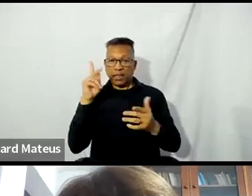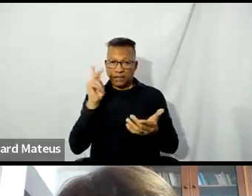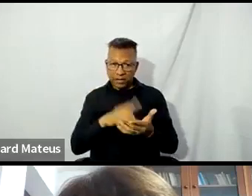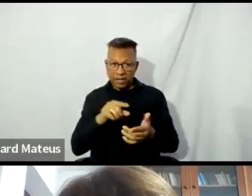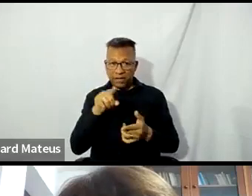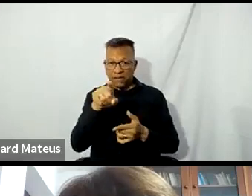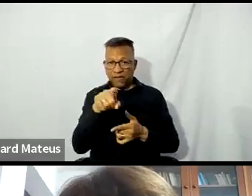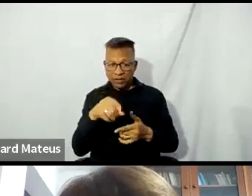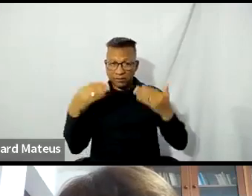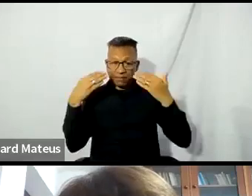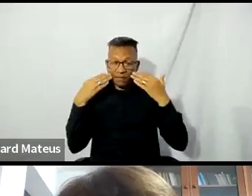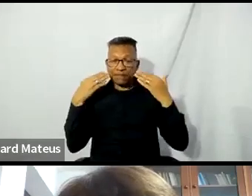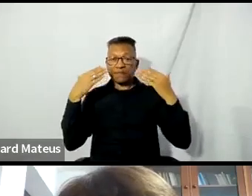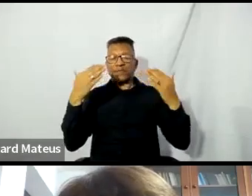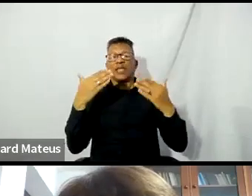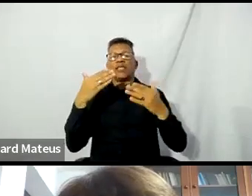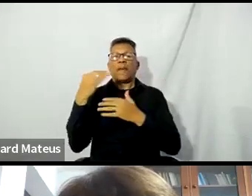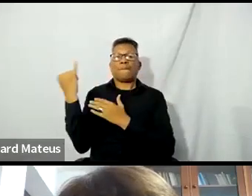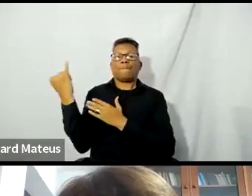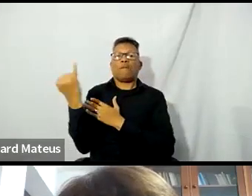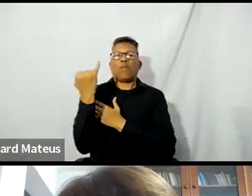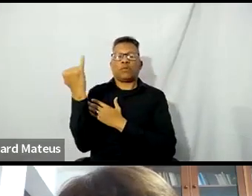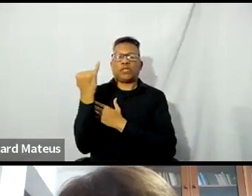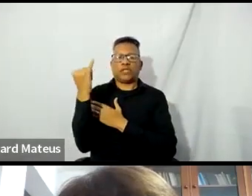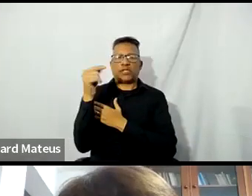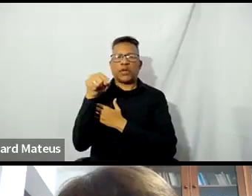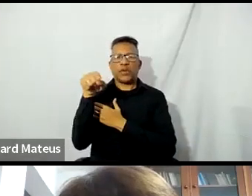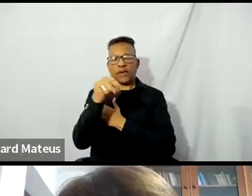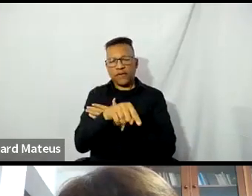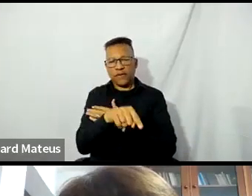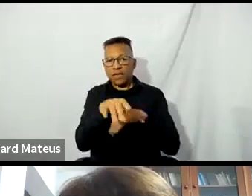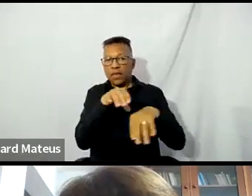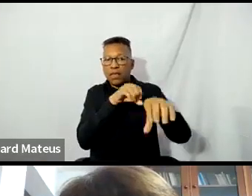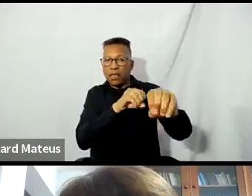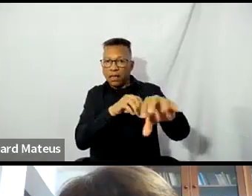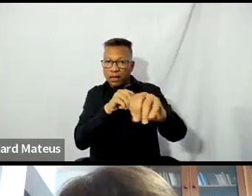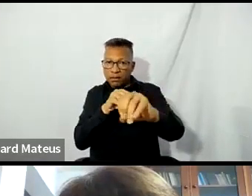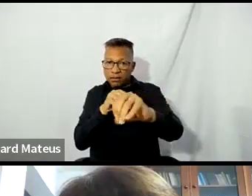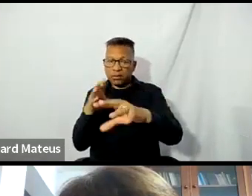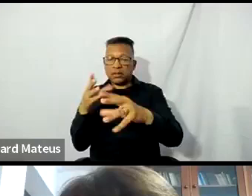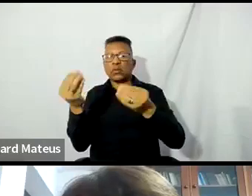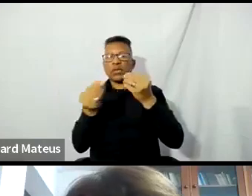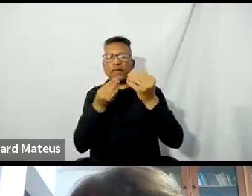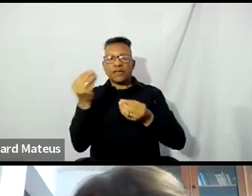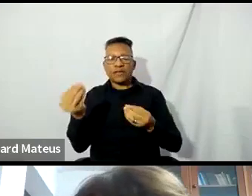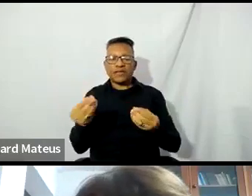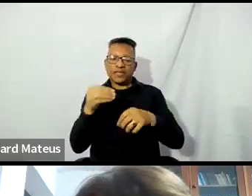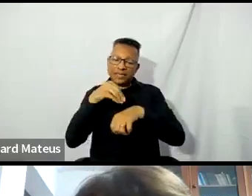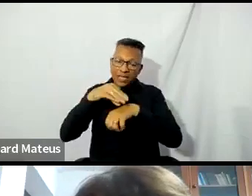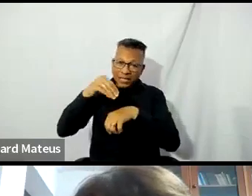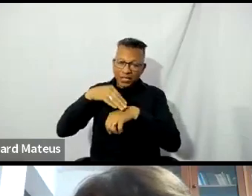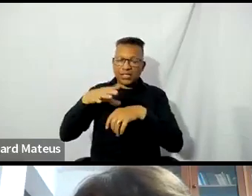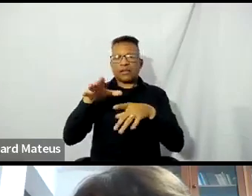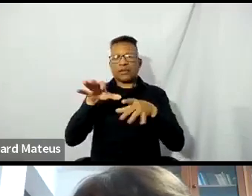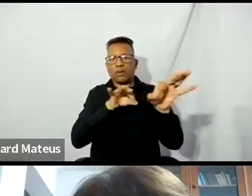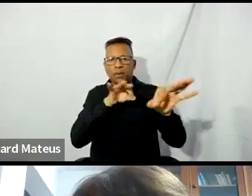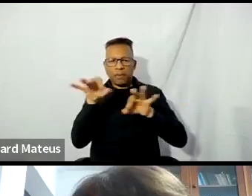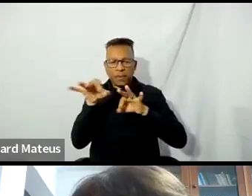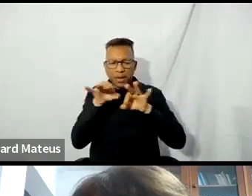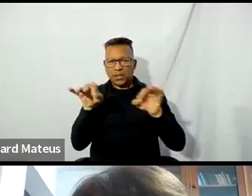you and body those values that you believe in and the way you talk to kids the way you the way you organize classes.